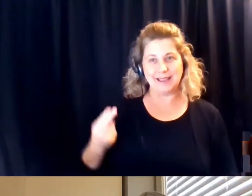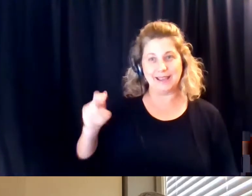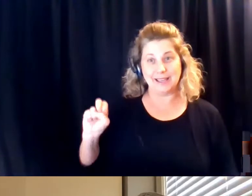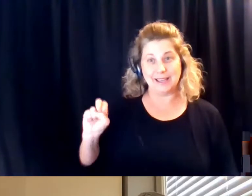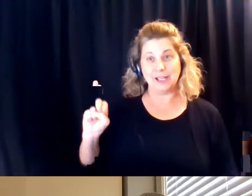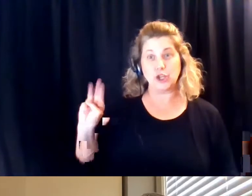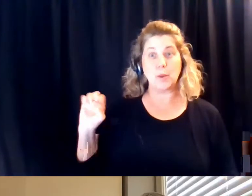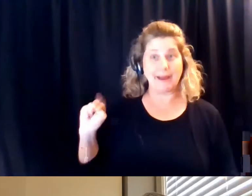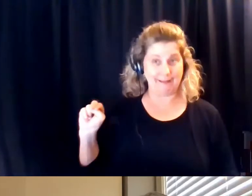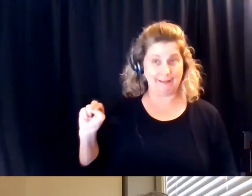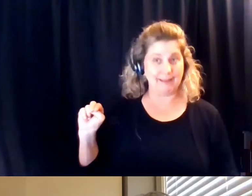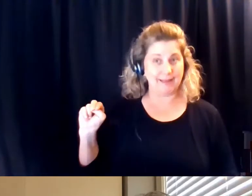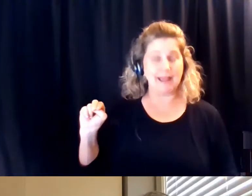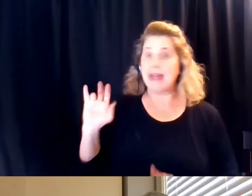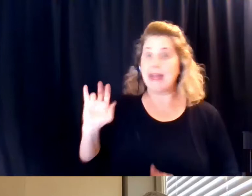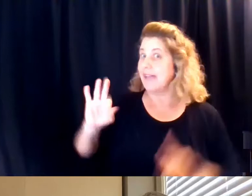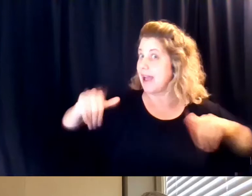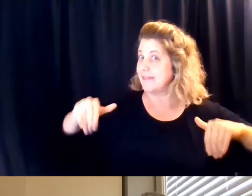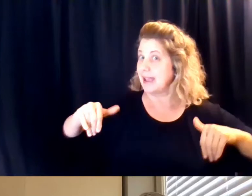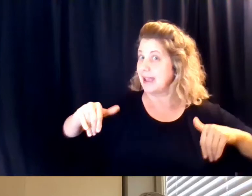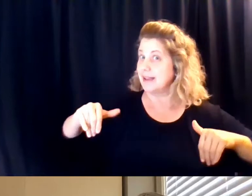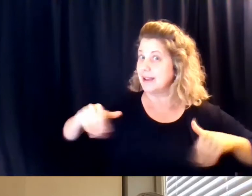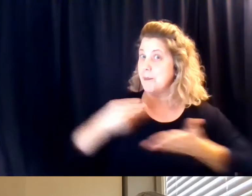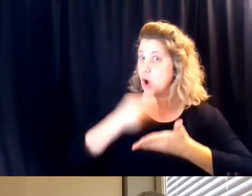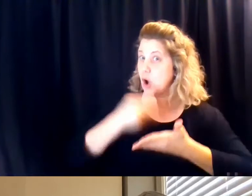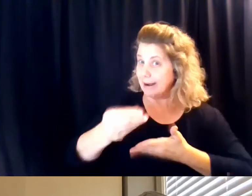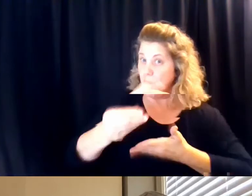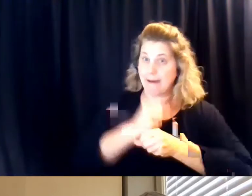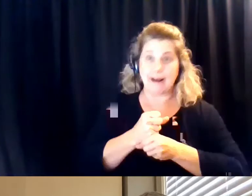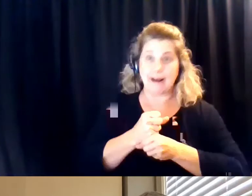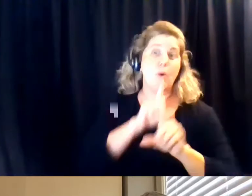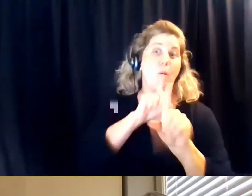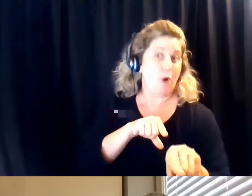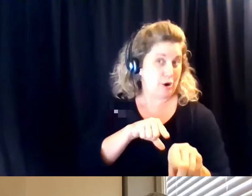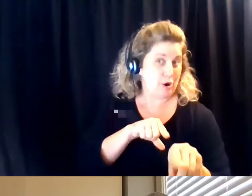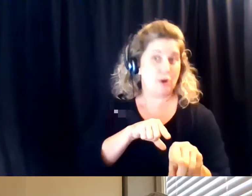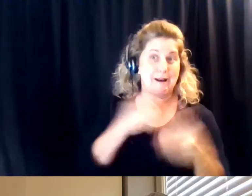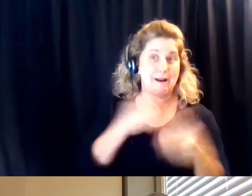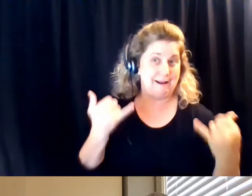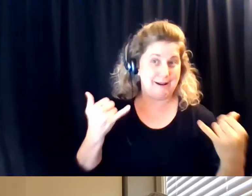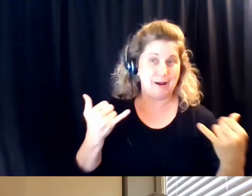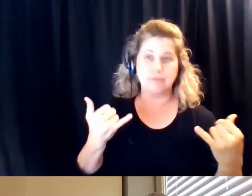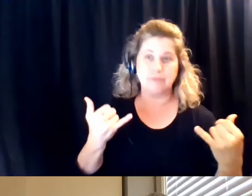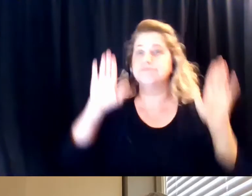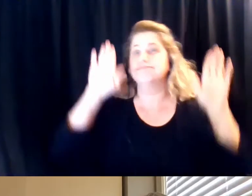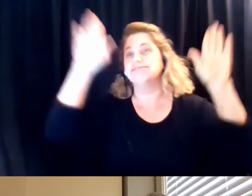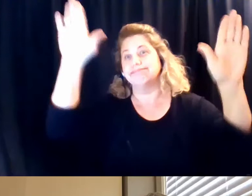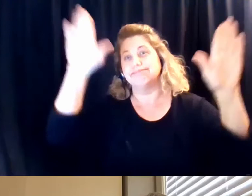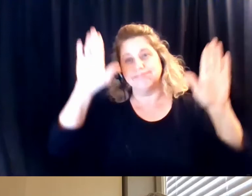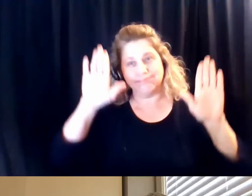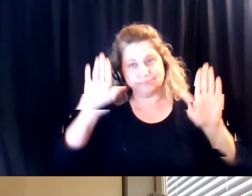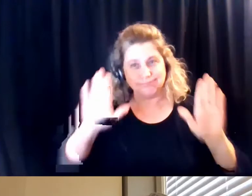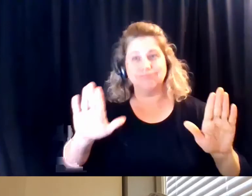Heather Dibblee: Hello everybody, my name is Heather dibley and I'm a recent graduate this past summer of the rehabilitation counseling program here at CSU.